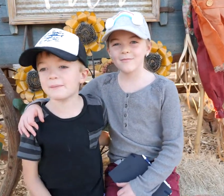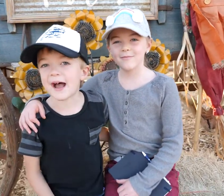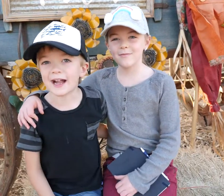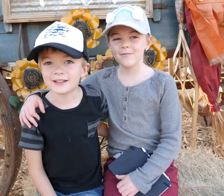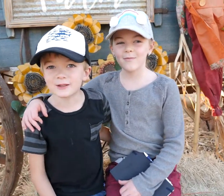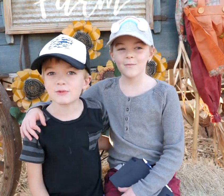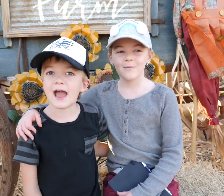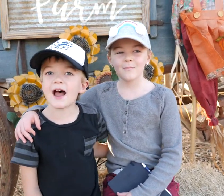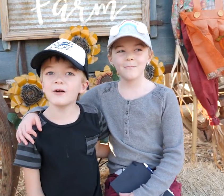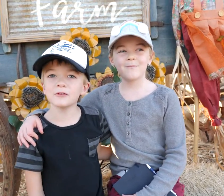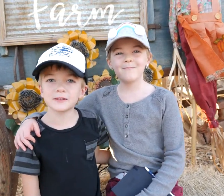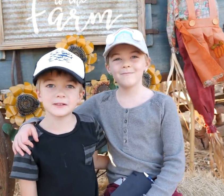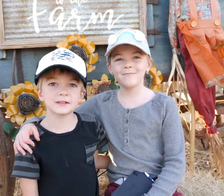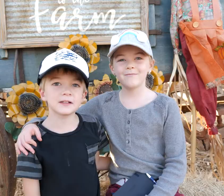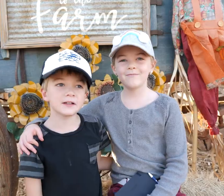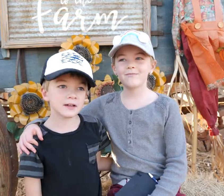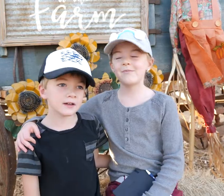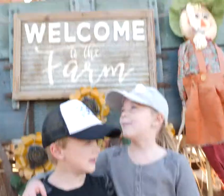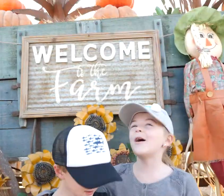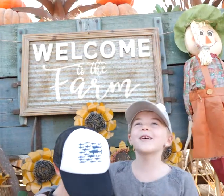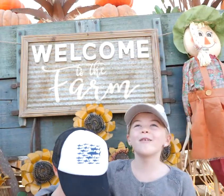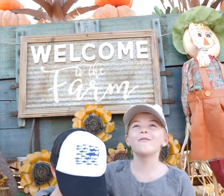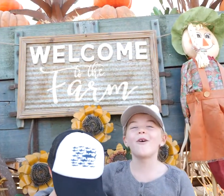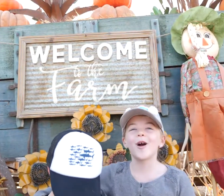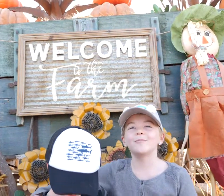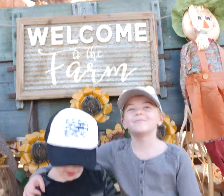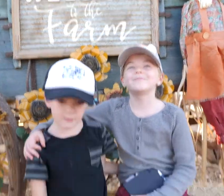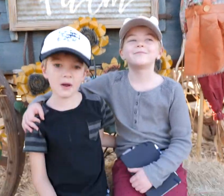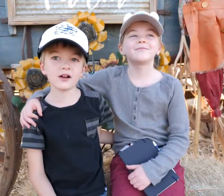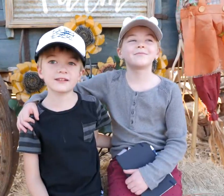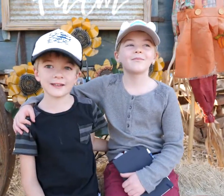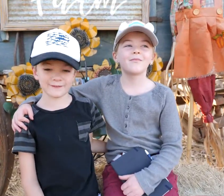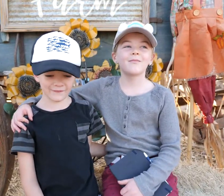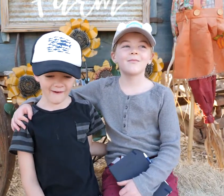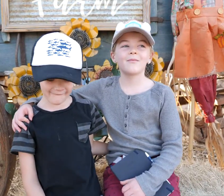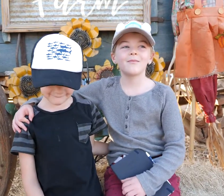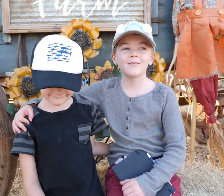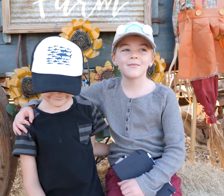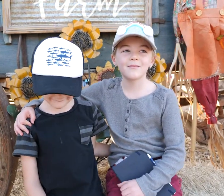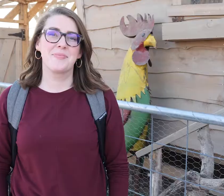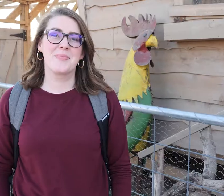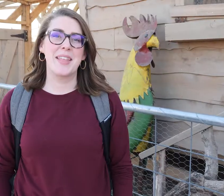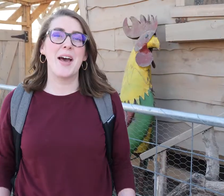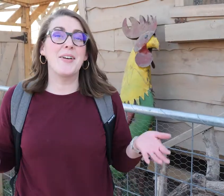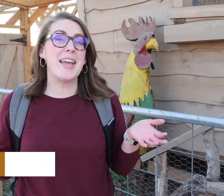Hey we're at Maxwell's! We're at Maxwell's. What is Maxwell's? A pumpkin farm! A pumpkin farm. Pumpkin farm, okay.